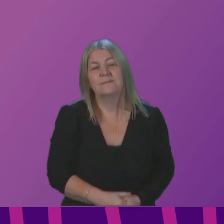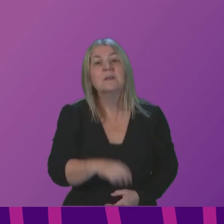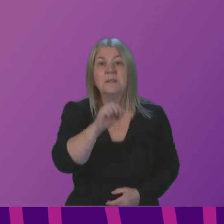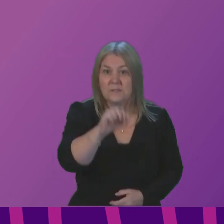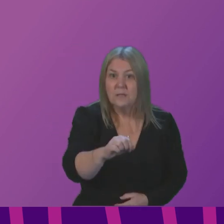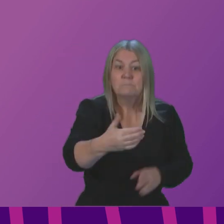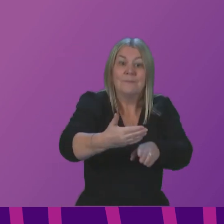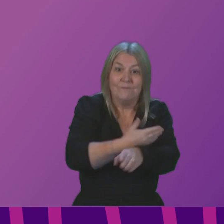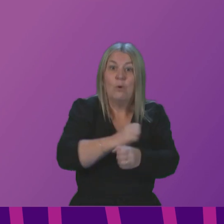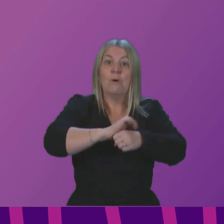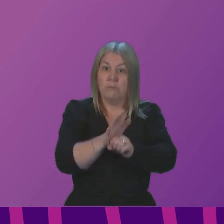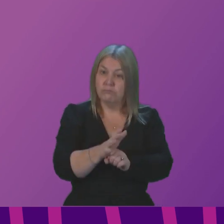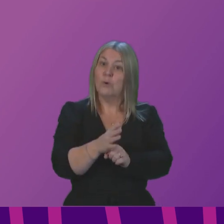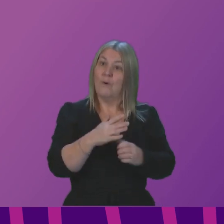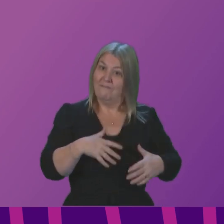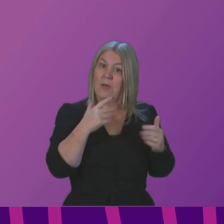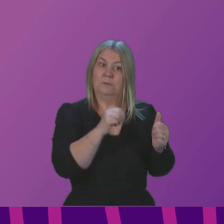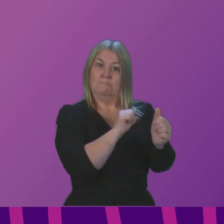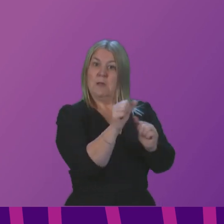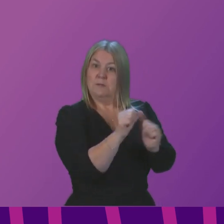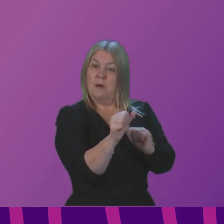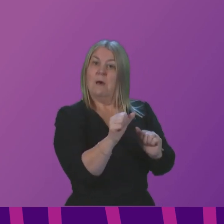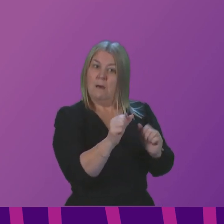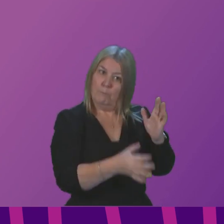that it was being effective, and we need to take account of changes since then. Those